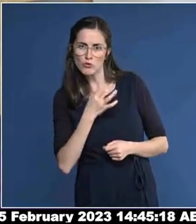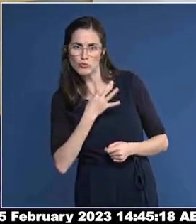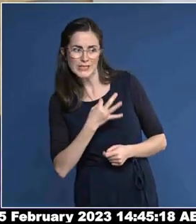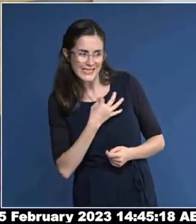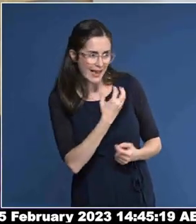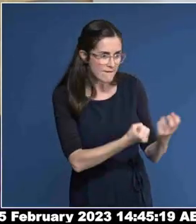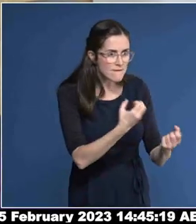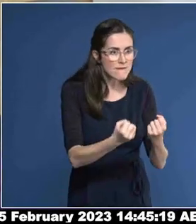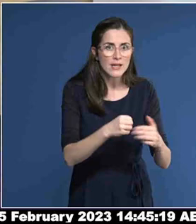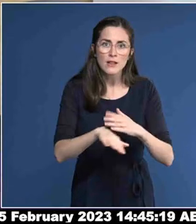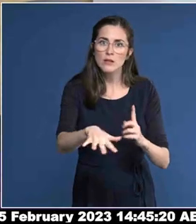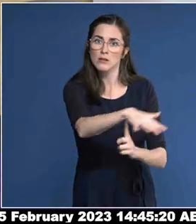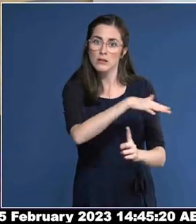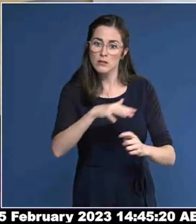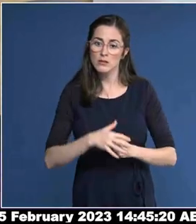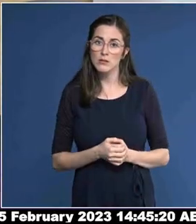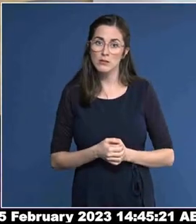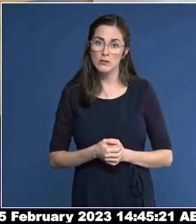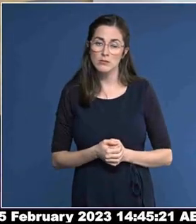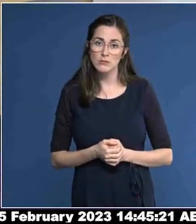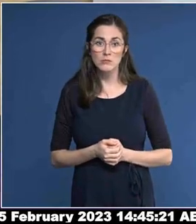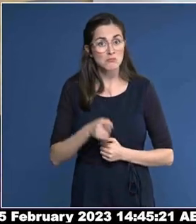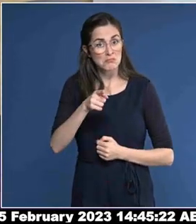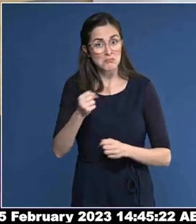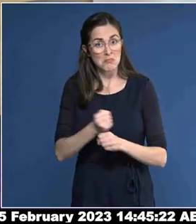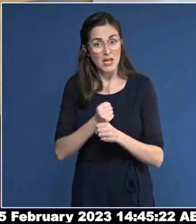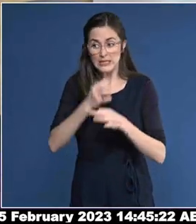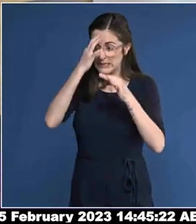to take risks or make decisions that others might not necessarily agree with.